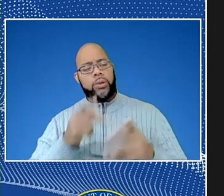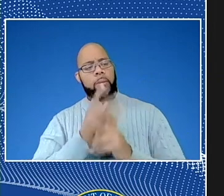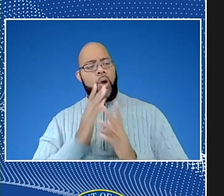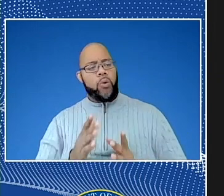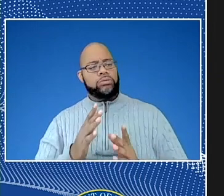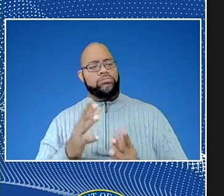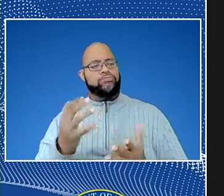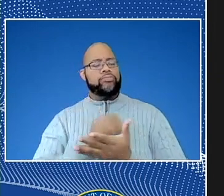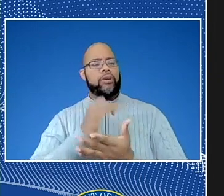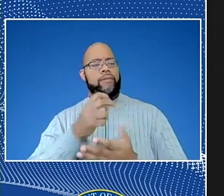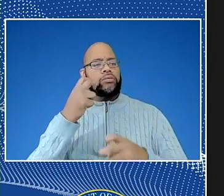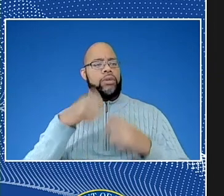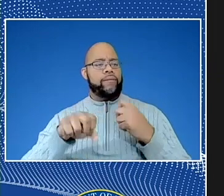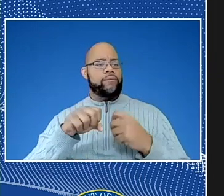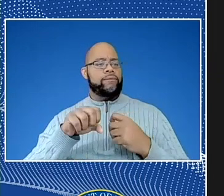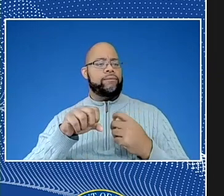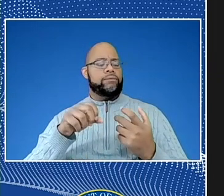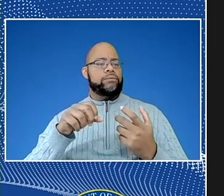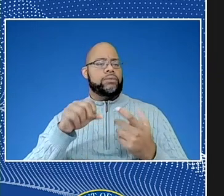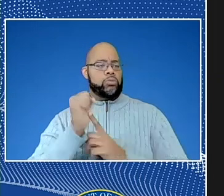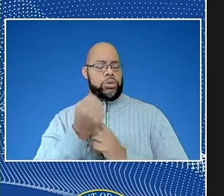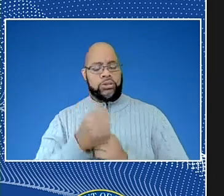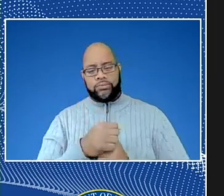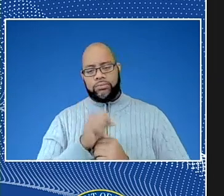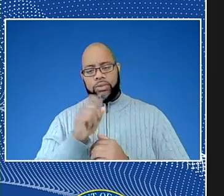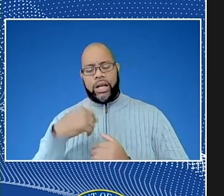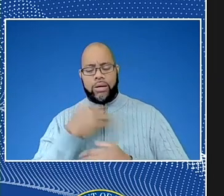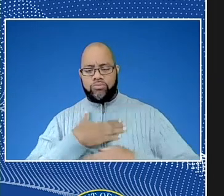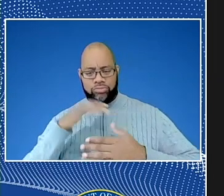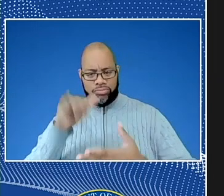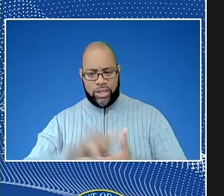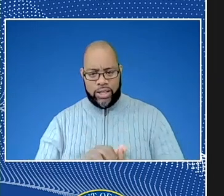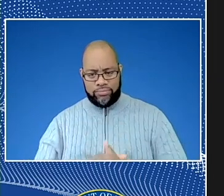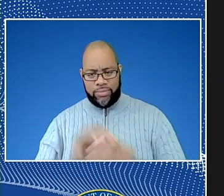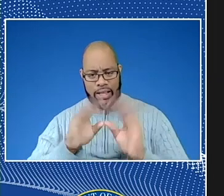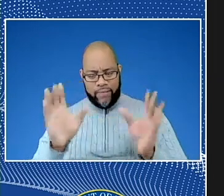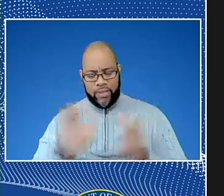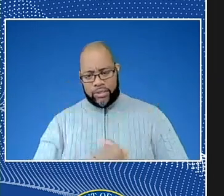hardship? Okay, Tamy, I appreciate that clarification. That helps out a lot.